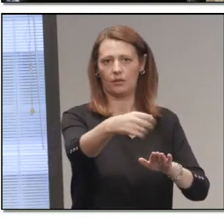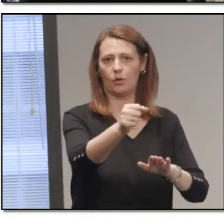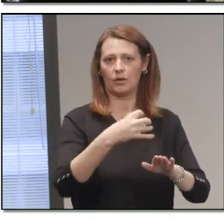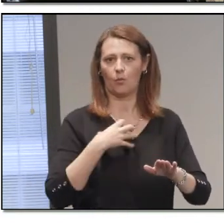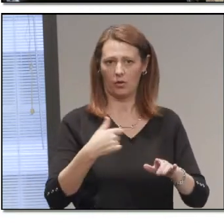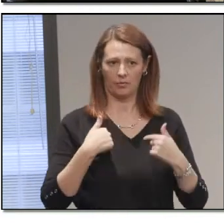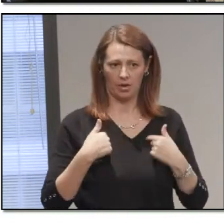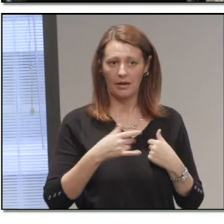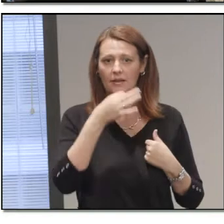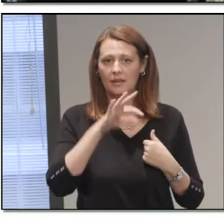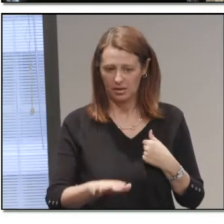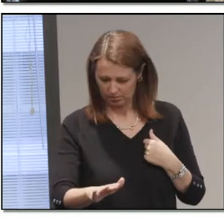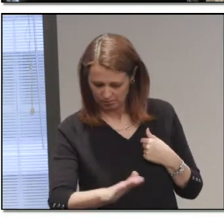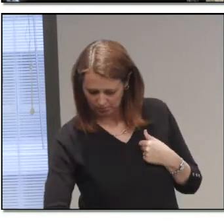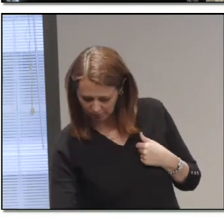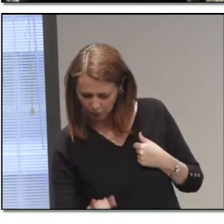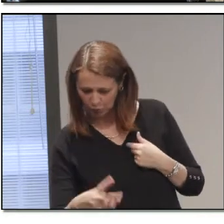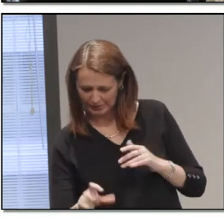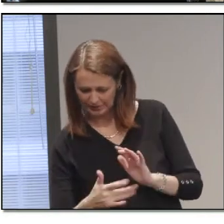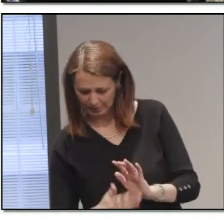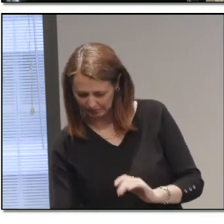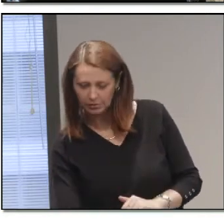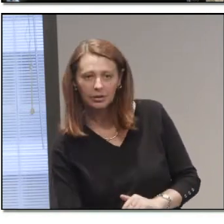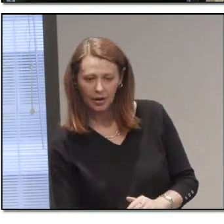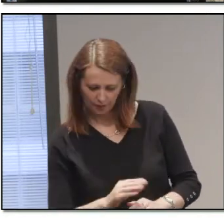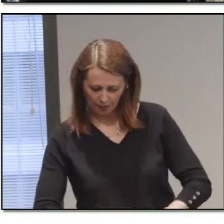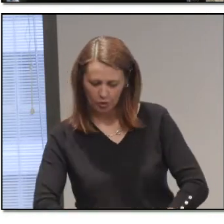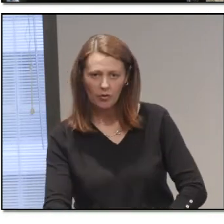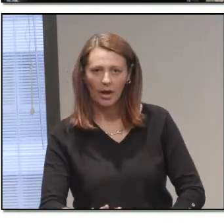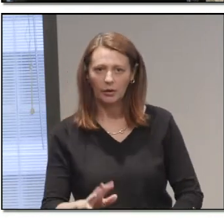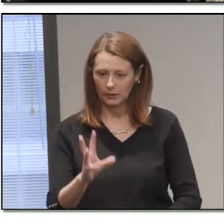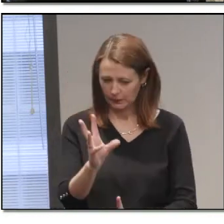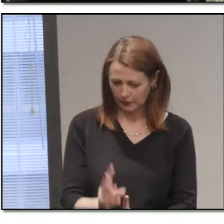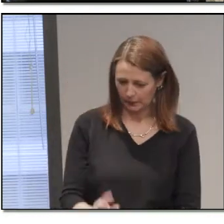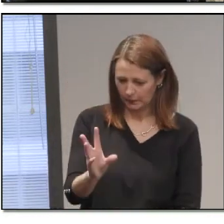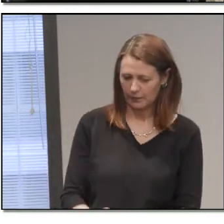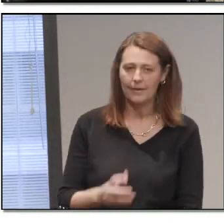are down on the floor, about 20 centimetres off where the concentrations are higher. 38.43